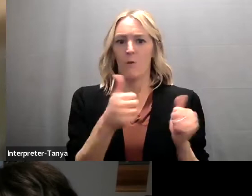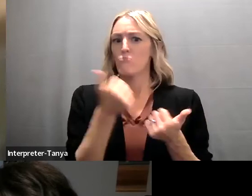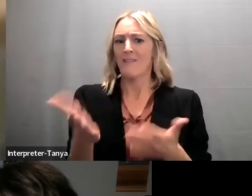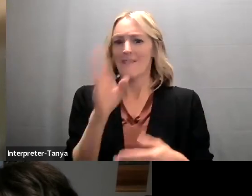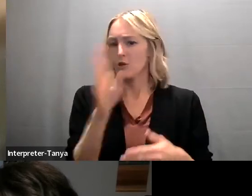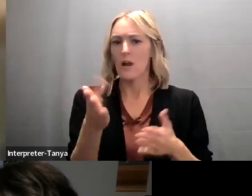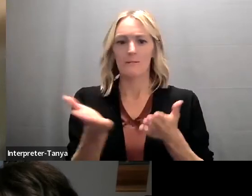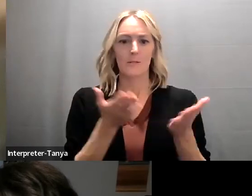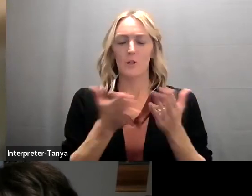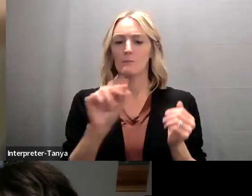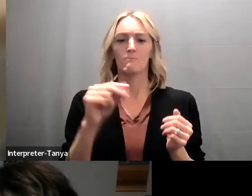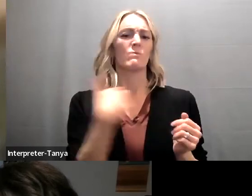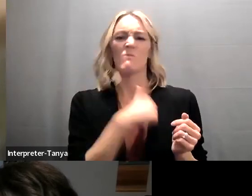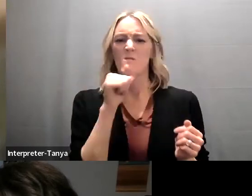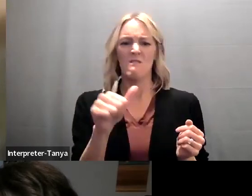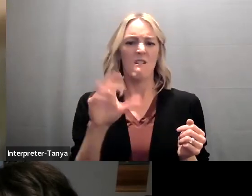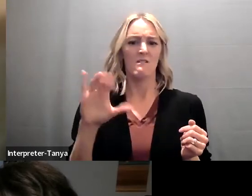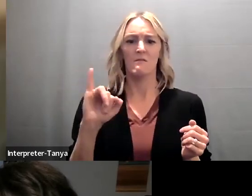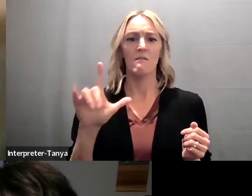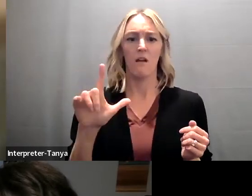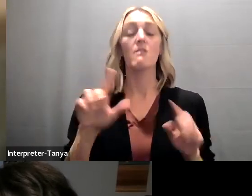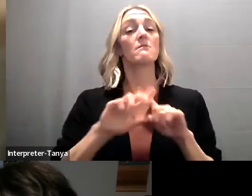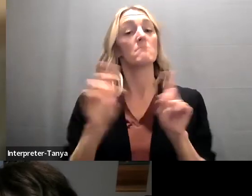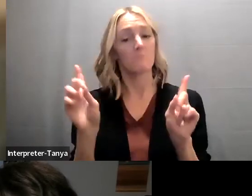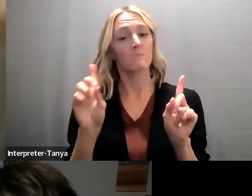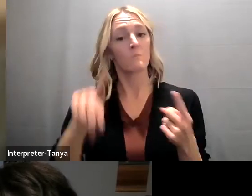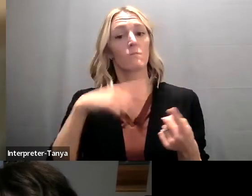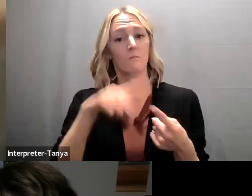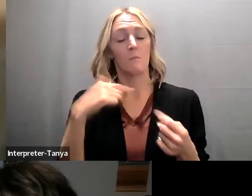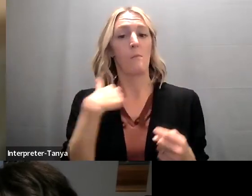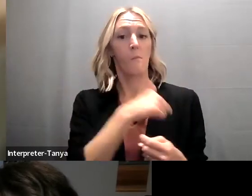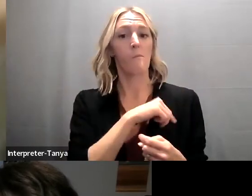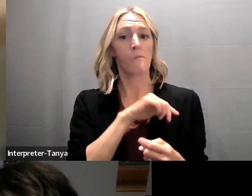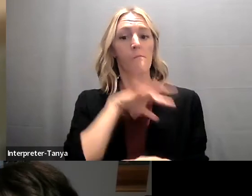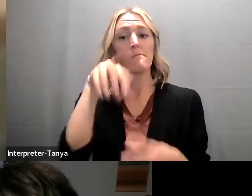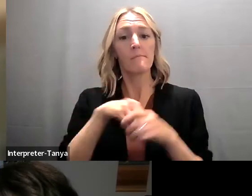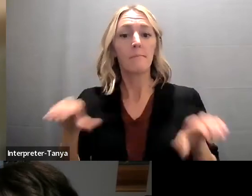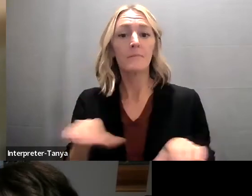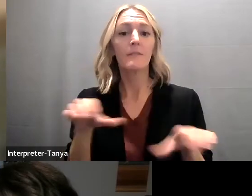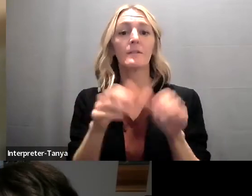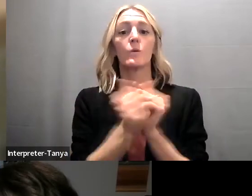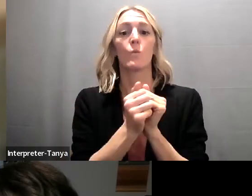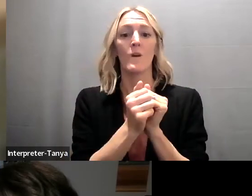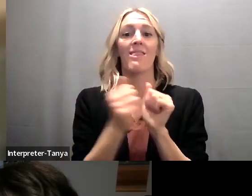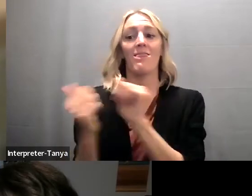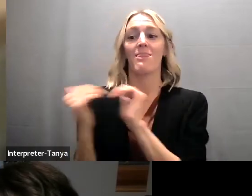We're not a center for independent living. But when we engage in activities with our pierce with disabilities when comes to a system